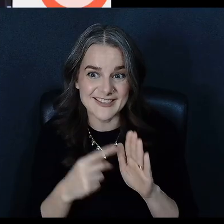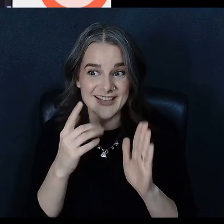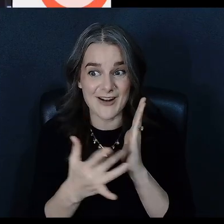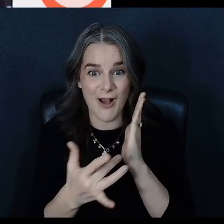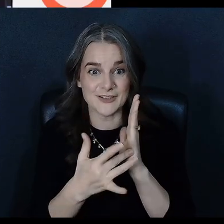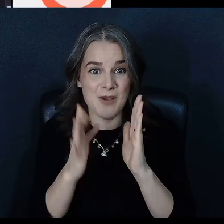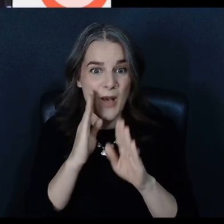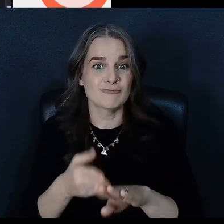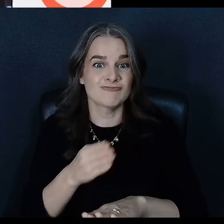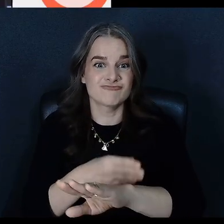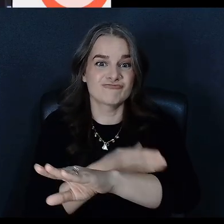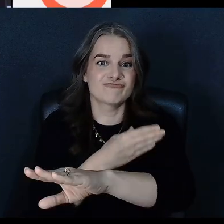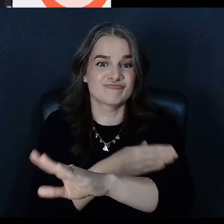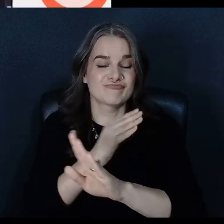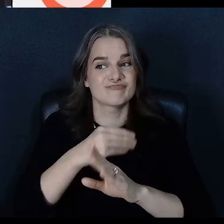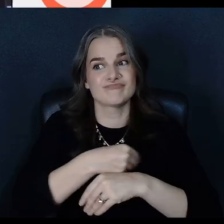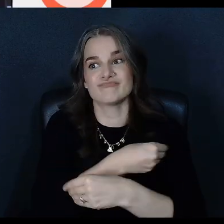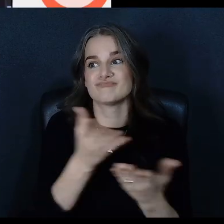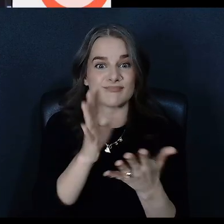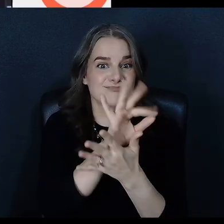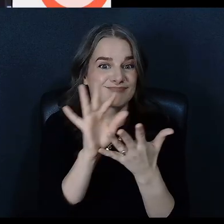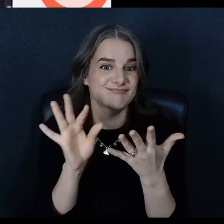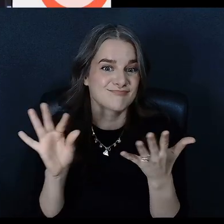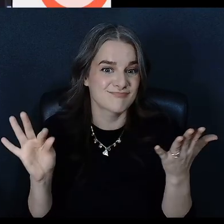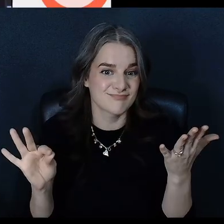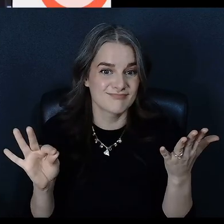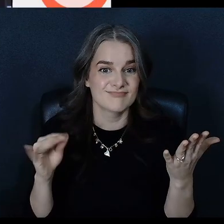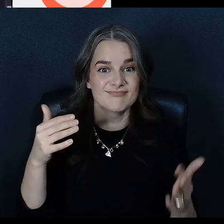to provide us options as someone goes forward. And those options are being built